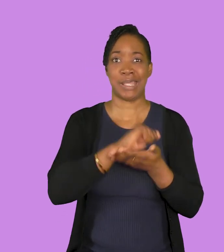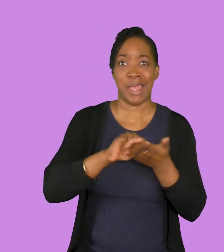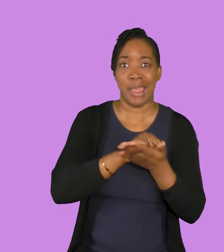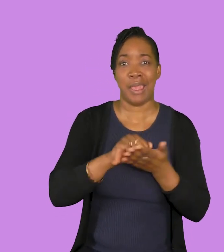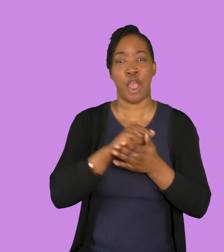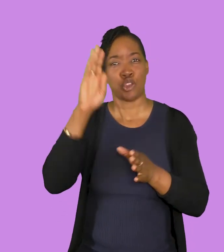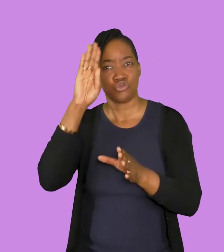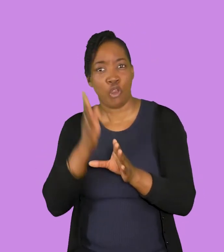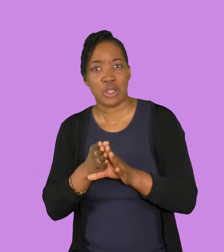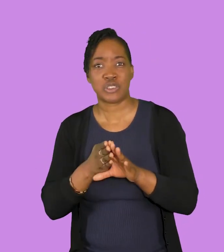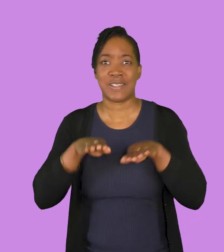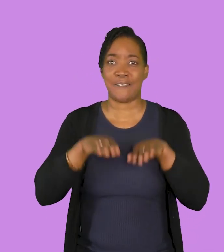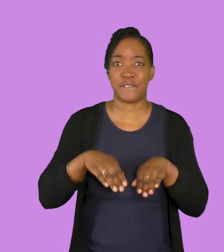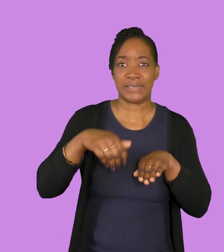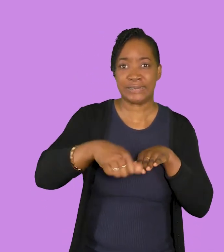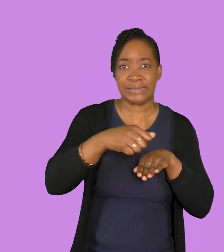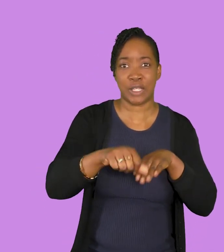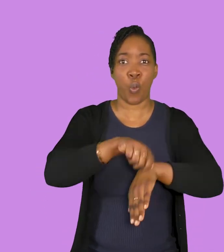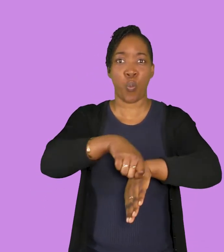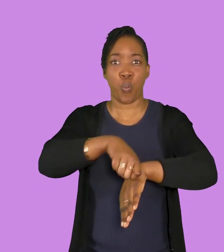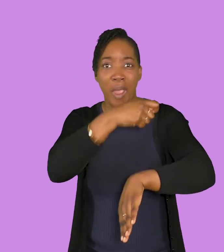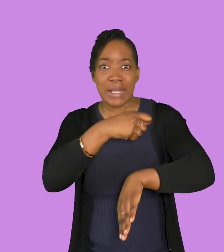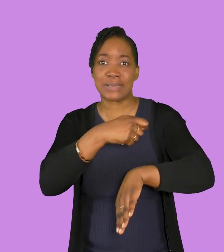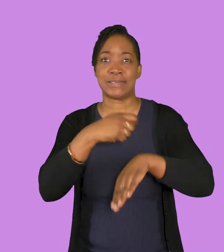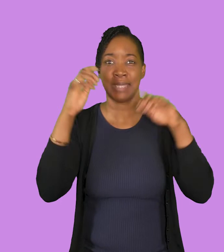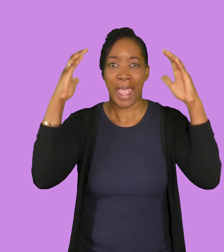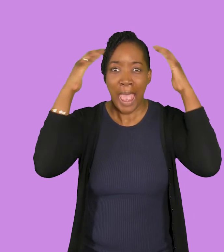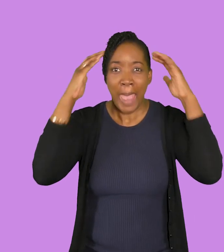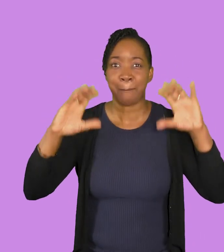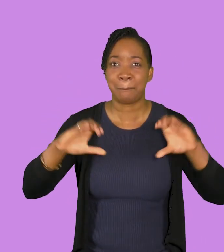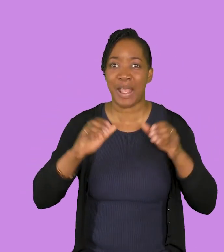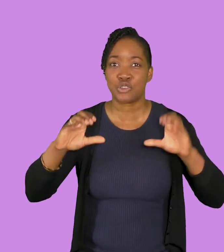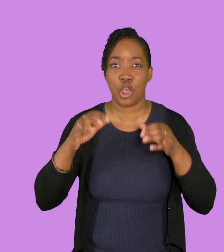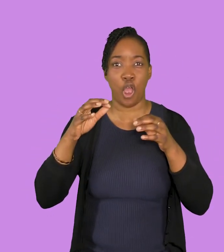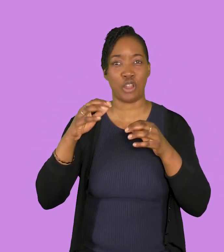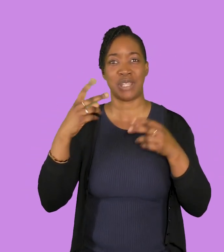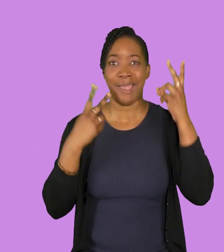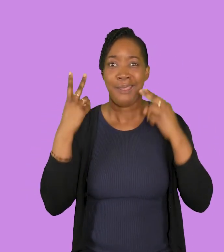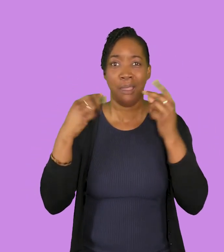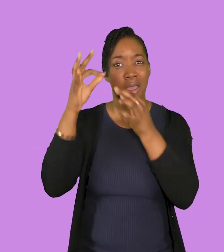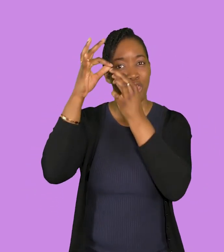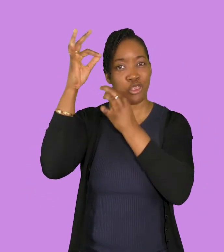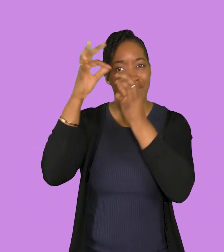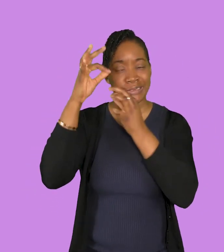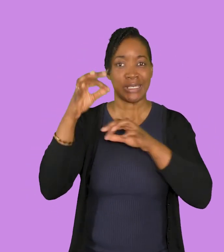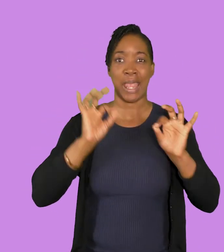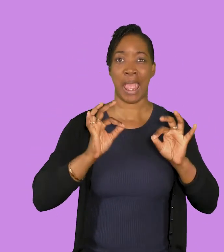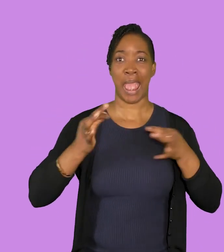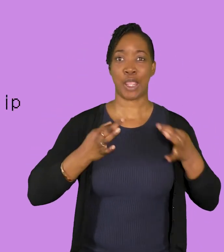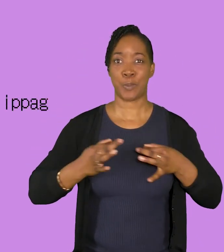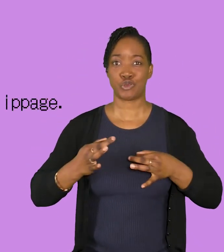neurologist, pedicure, wax, head massage, haircut, threading, acupuncturist,